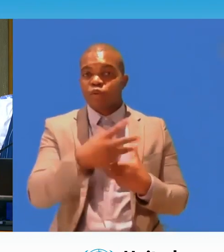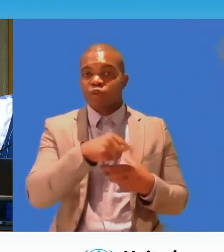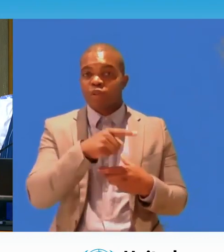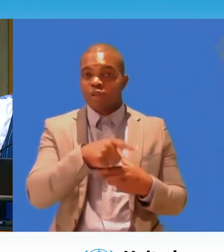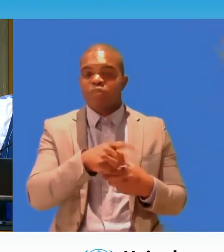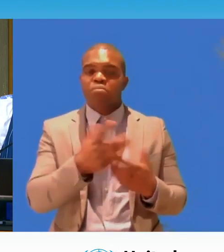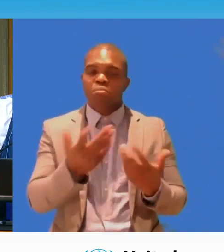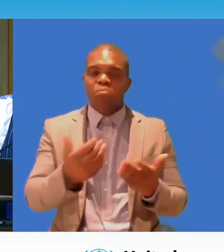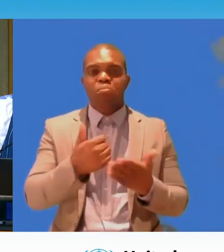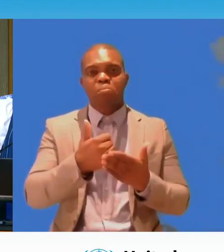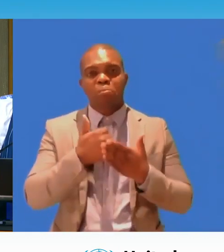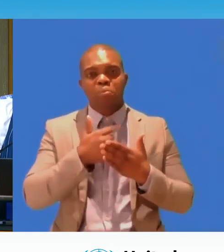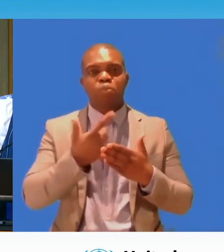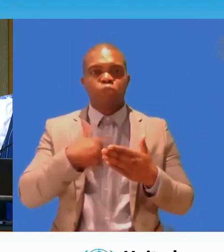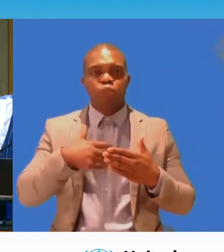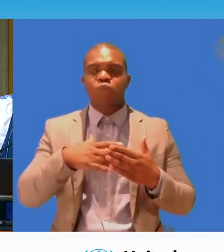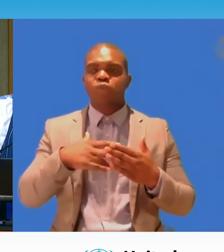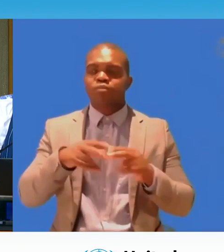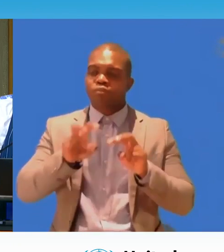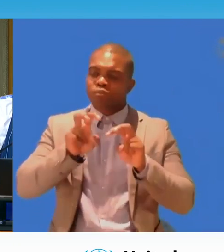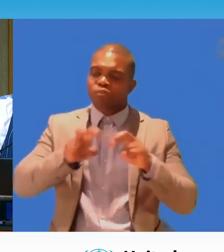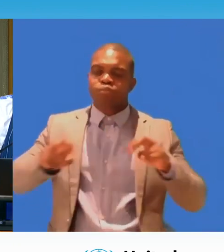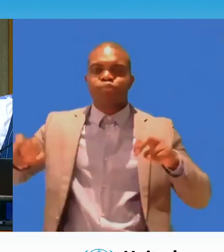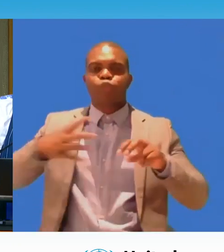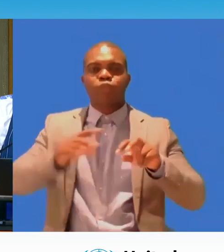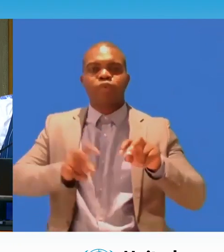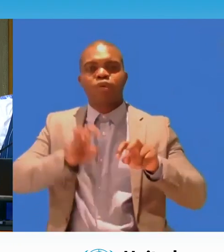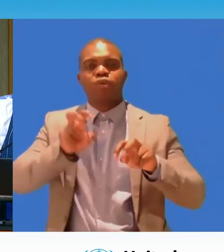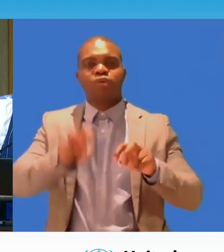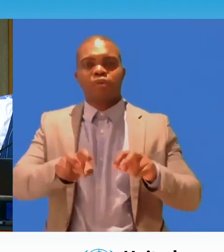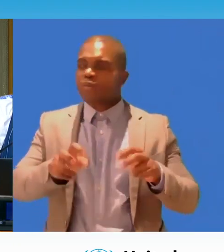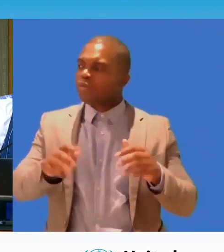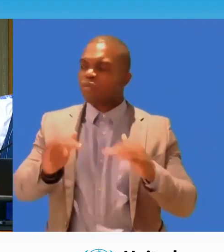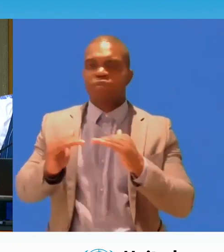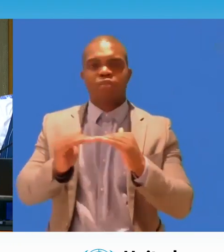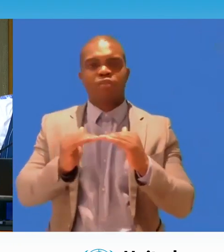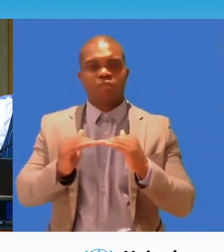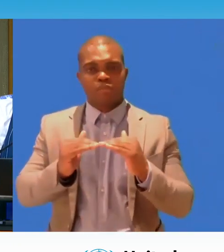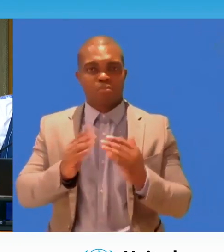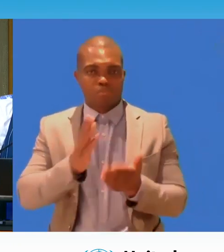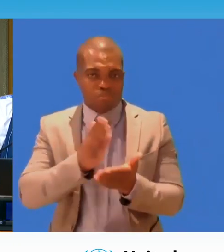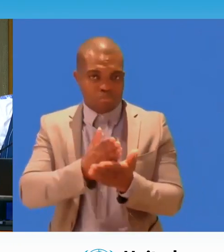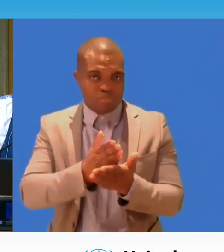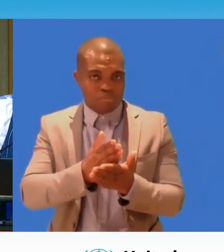as we close the 17th session the conference State par of the CRP add your attention to the summit of